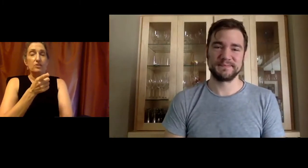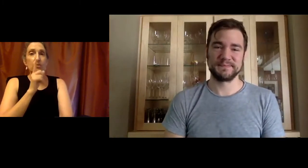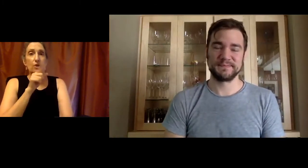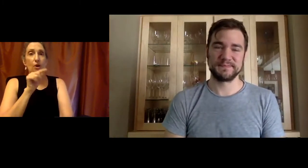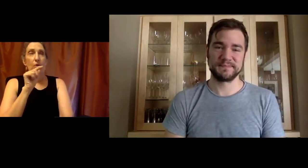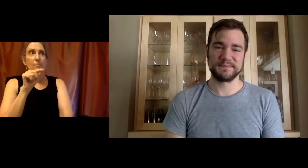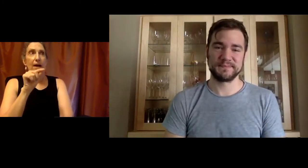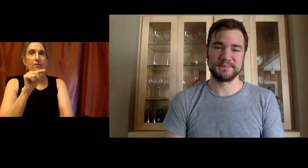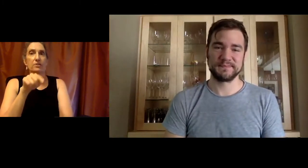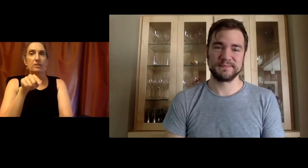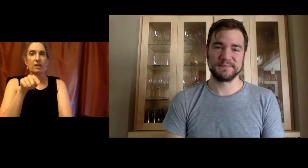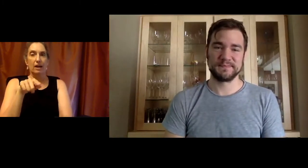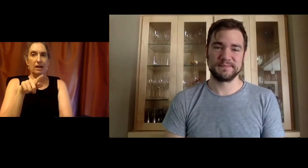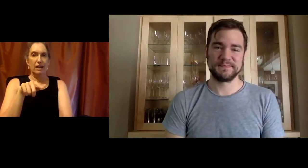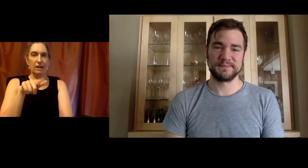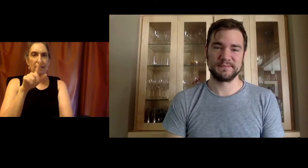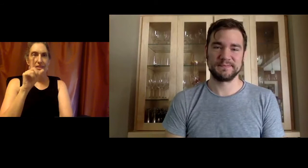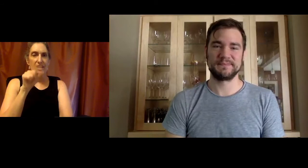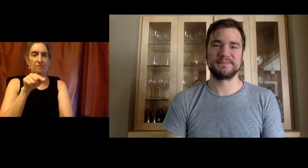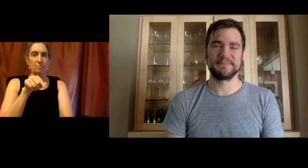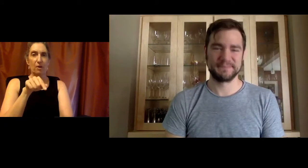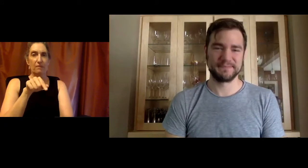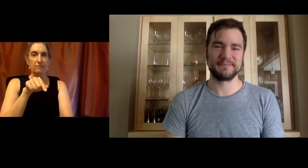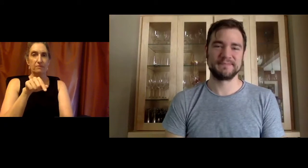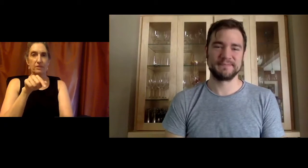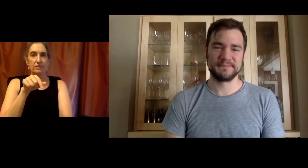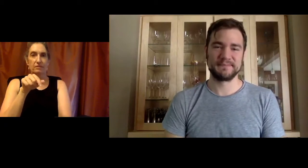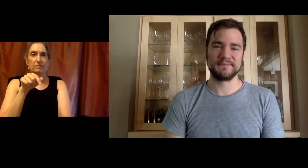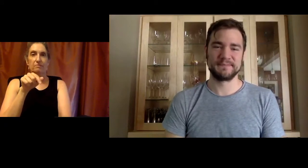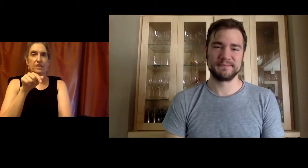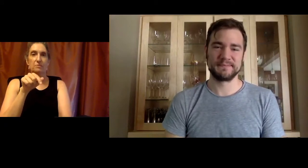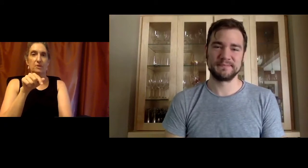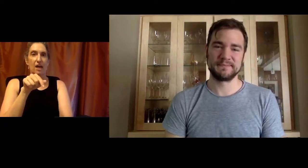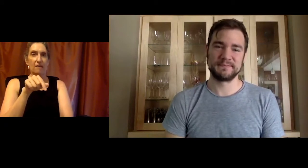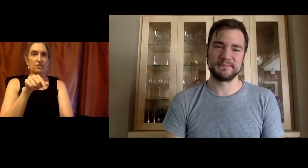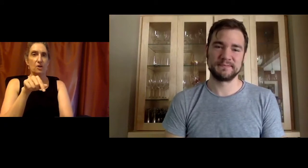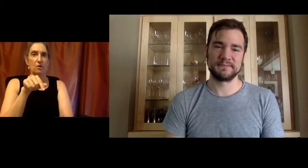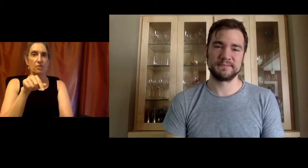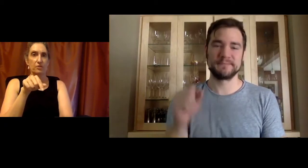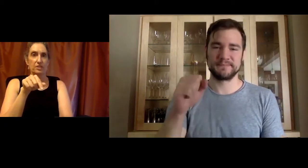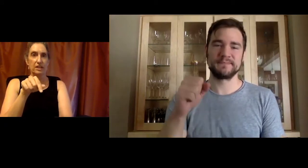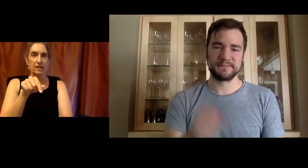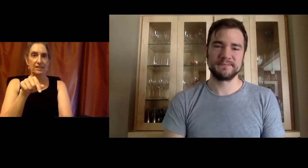do you know about the Deaf Improv Facebook Live Show on Thursday night?